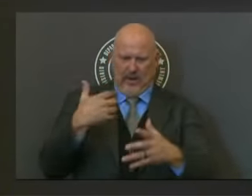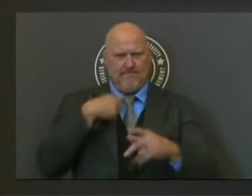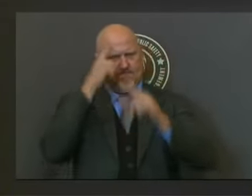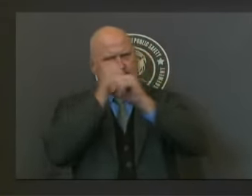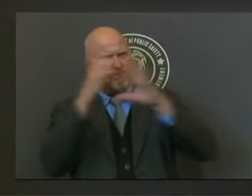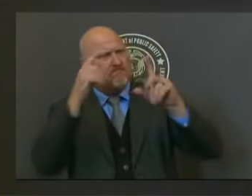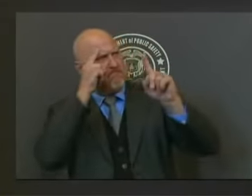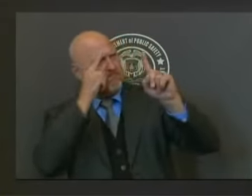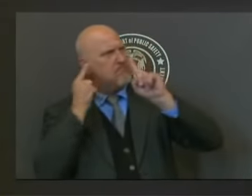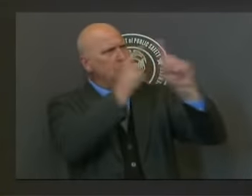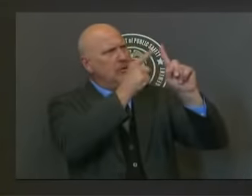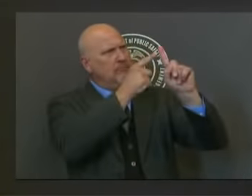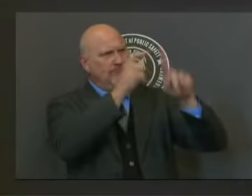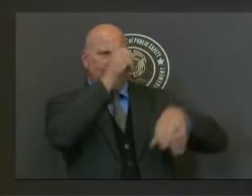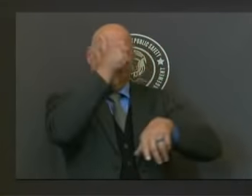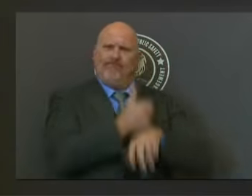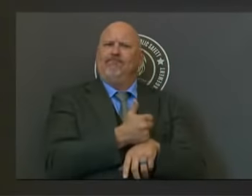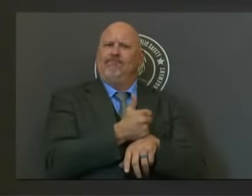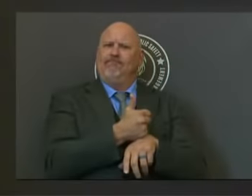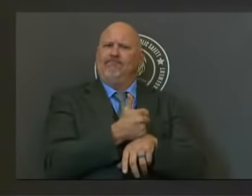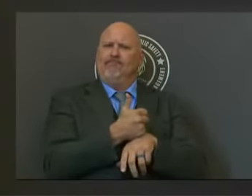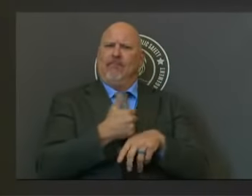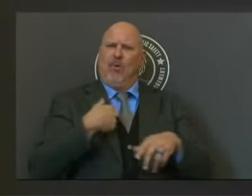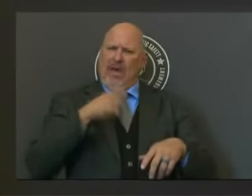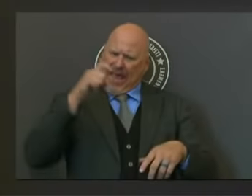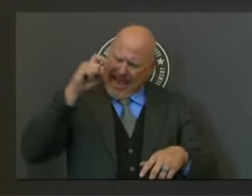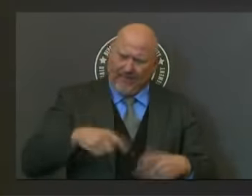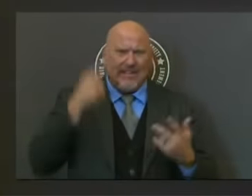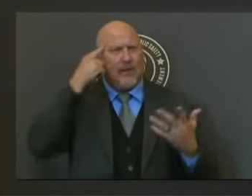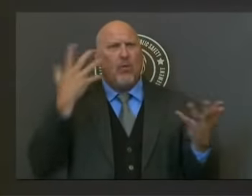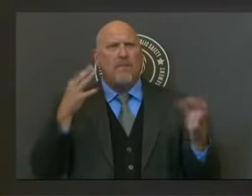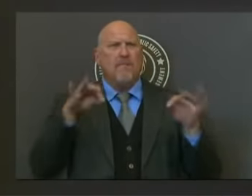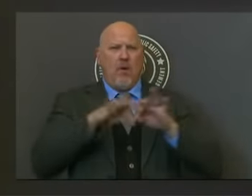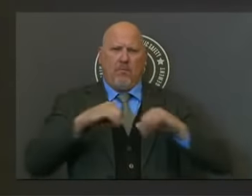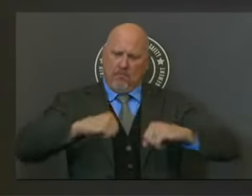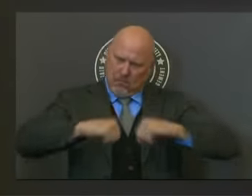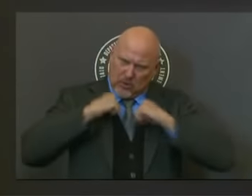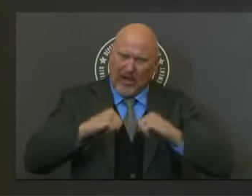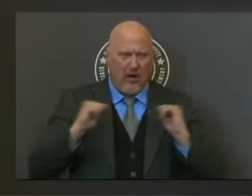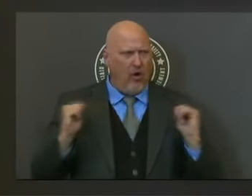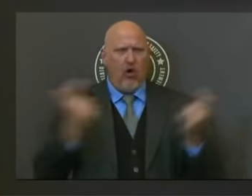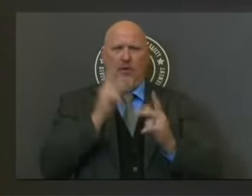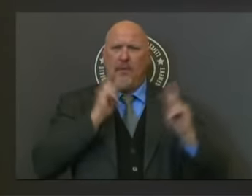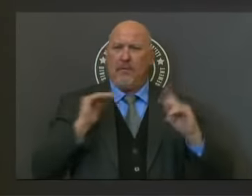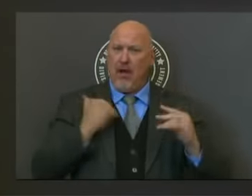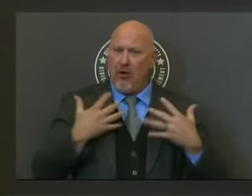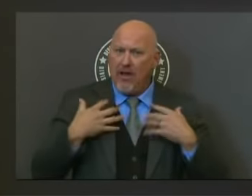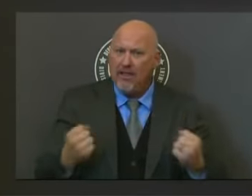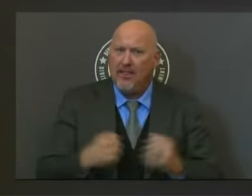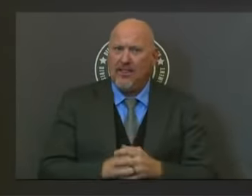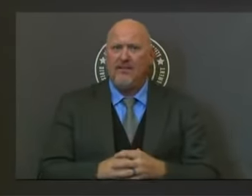singular goal of protecting the